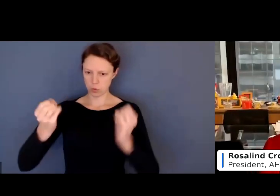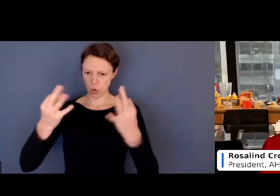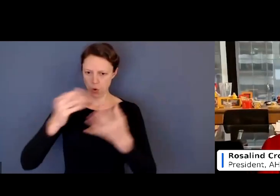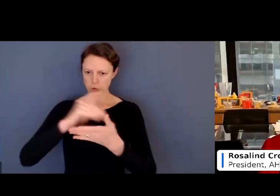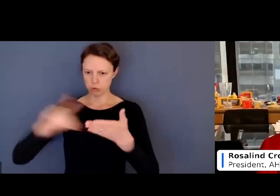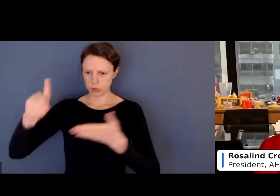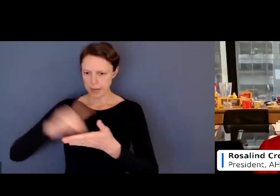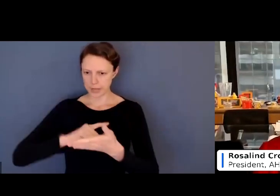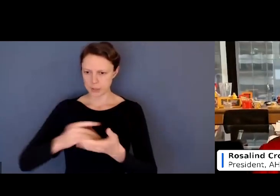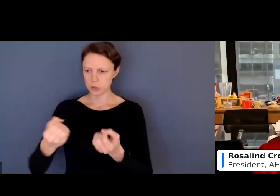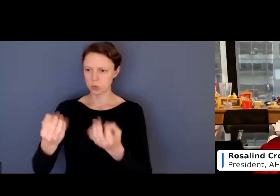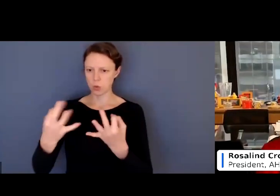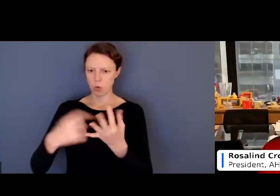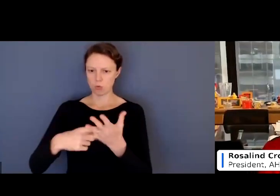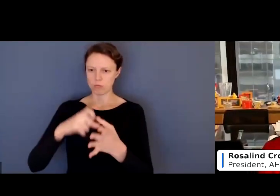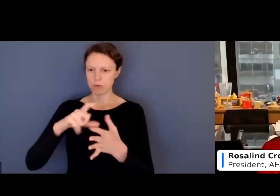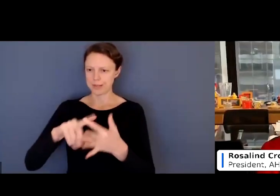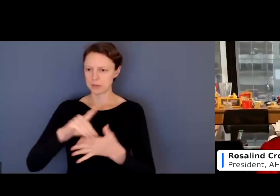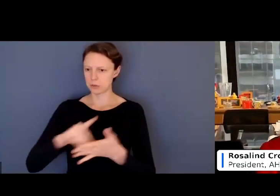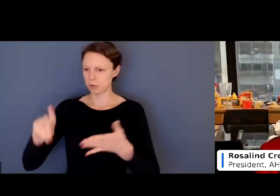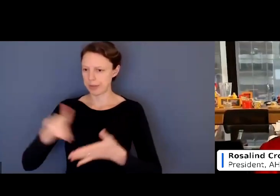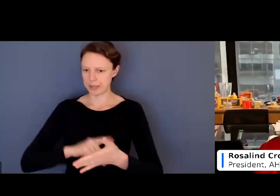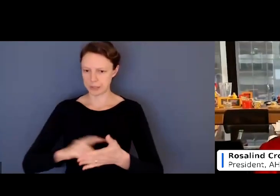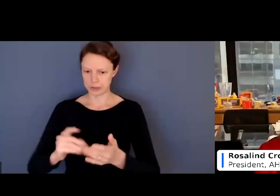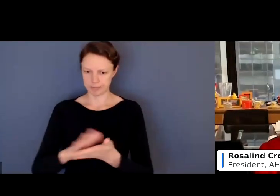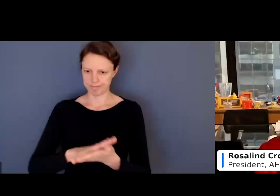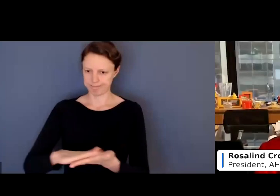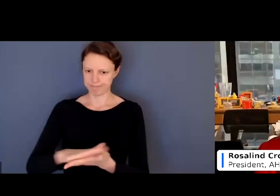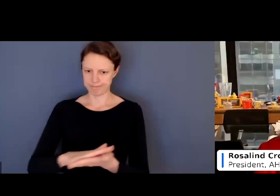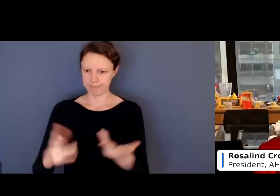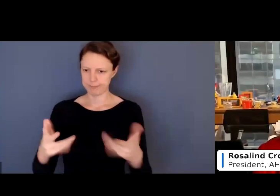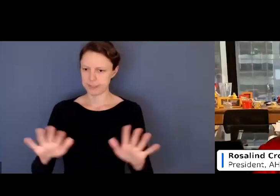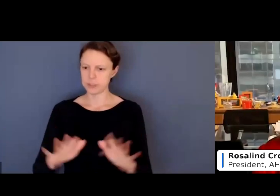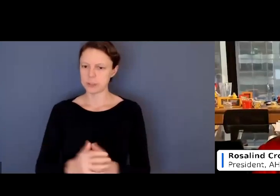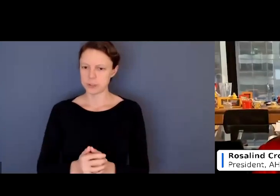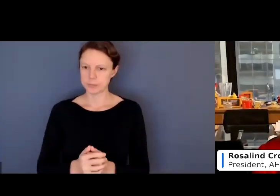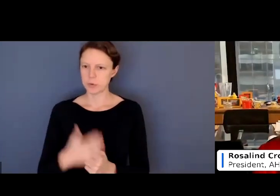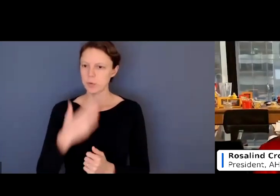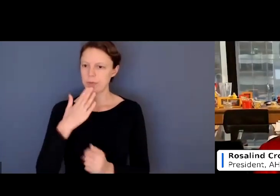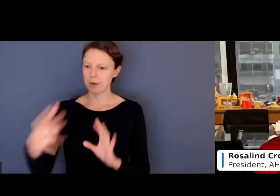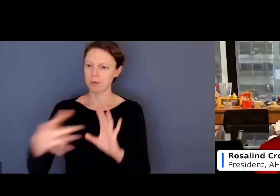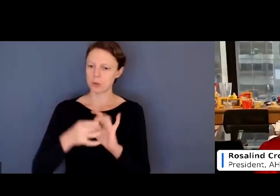Thank you for joining us on this journey towards a more inclusive and just future.